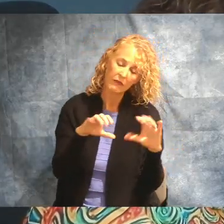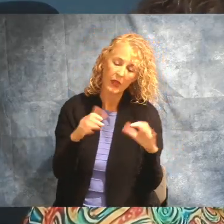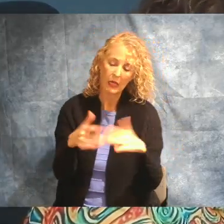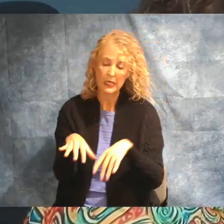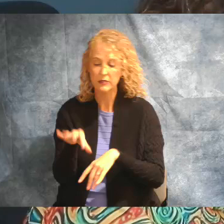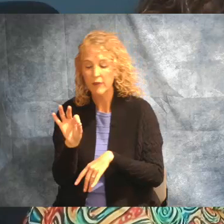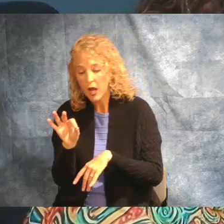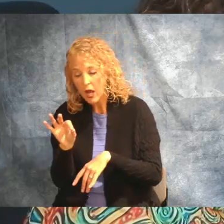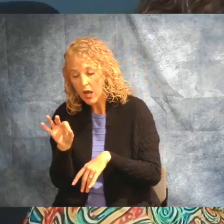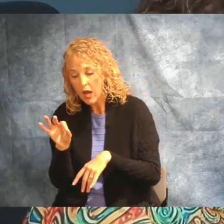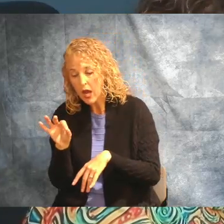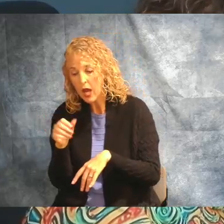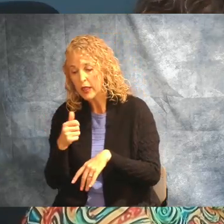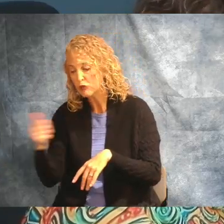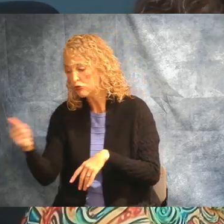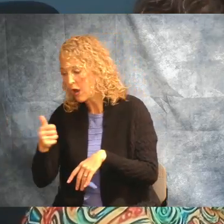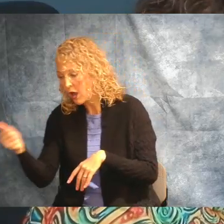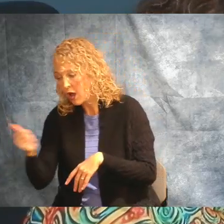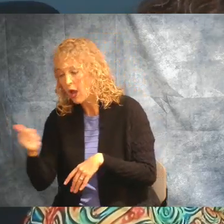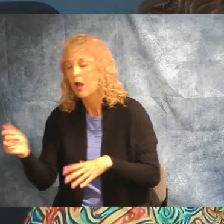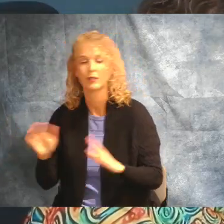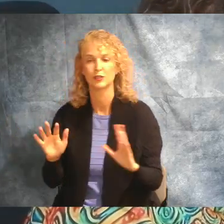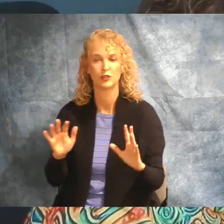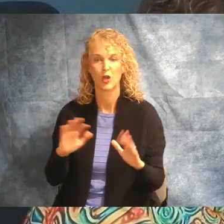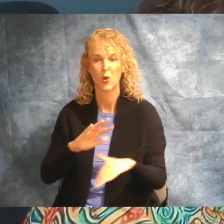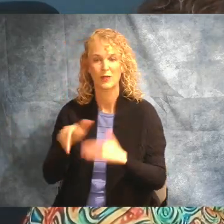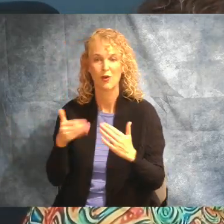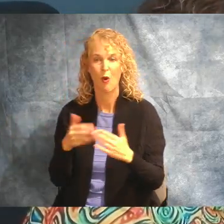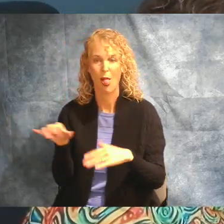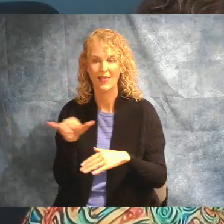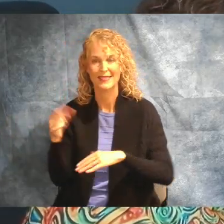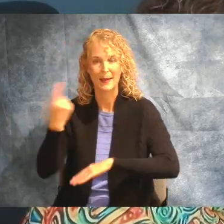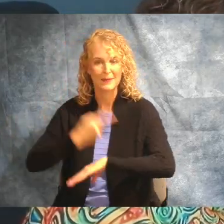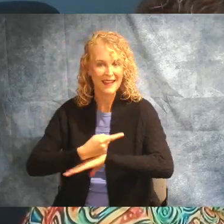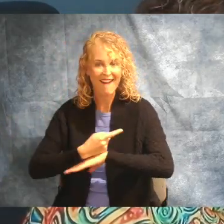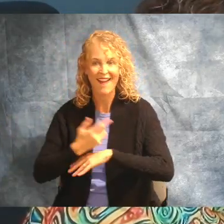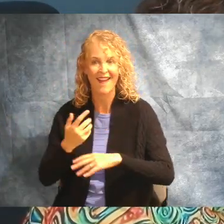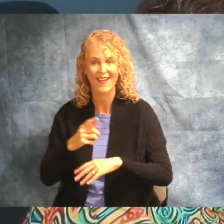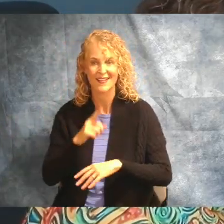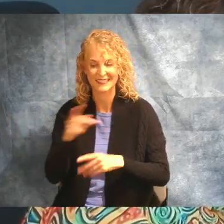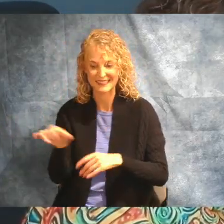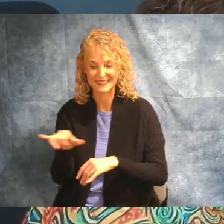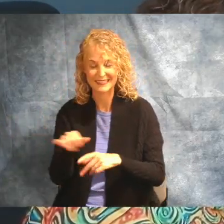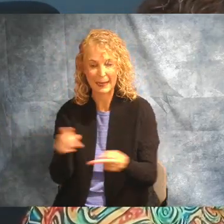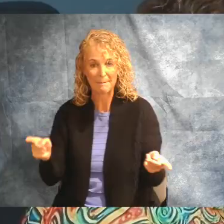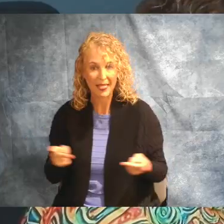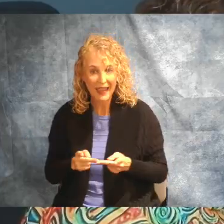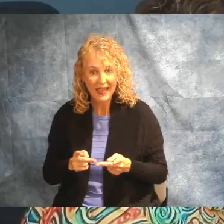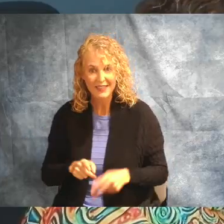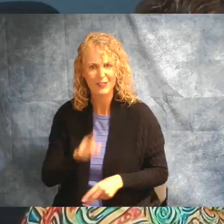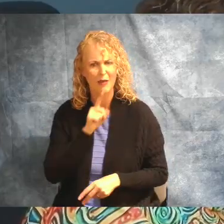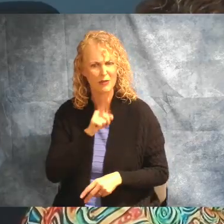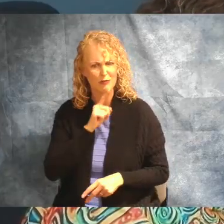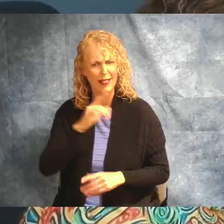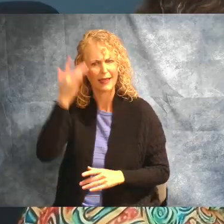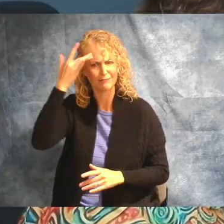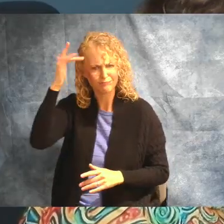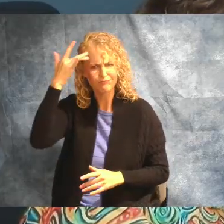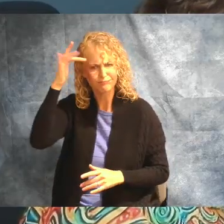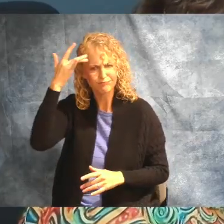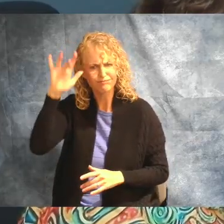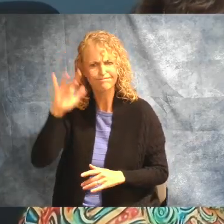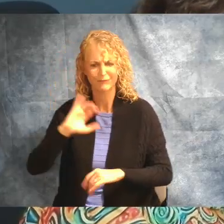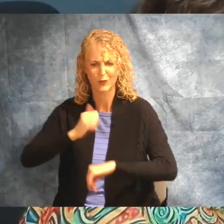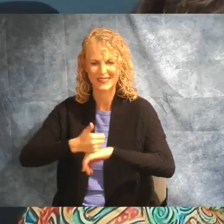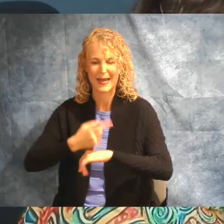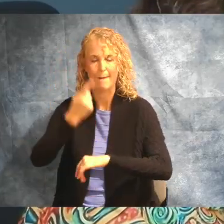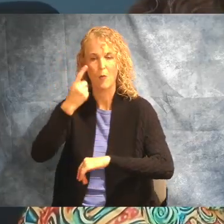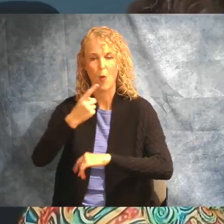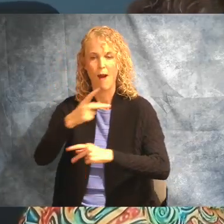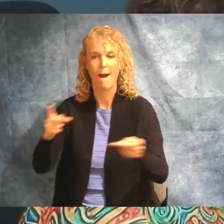gas is $5 a gallon. I think it was so innovative for us to have it in one one stop. I mean a true